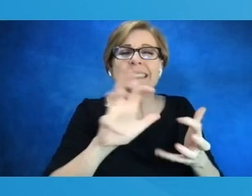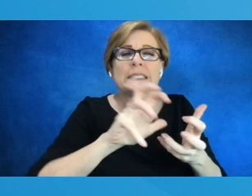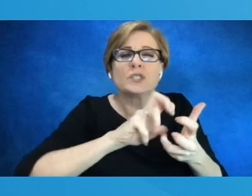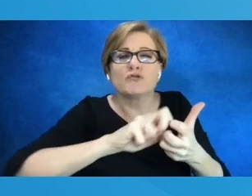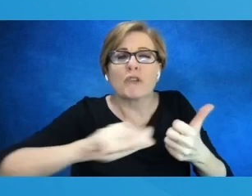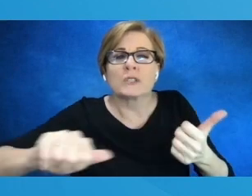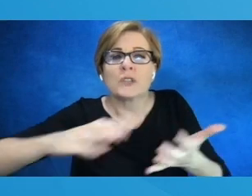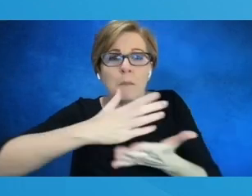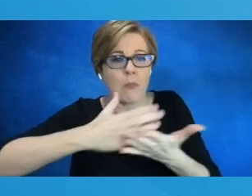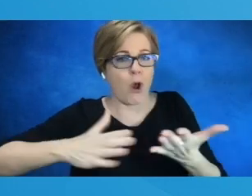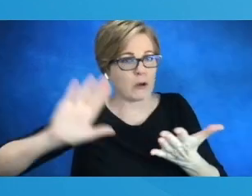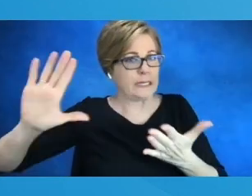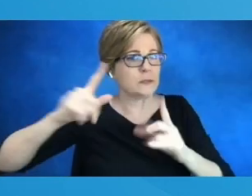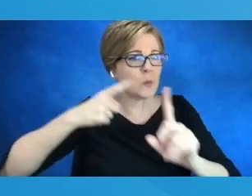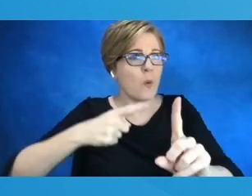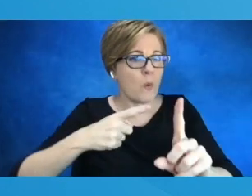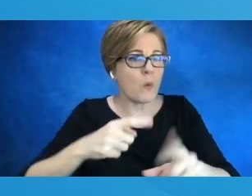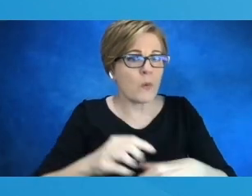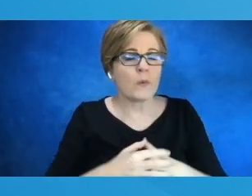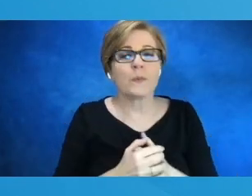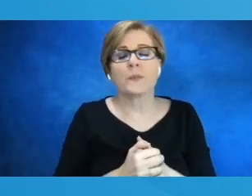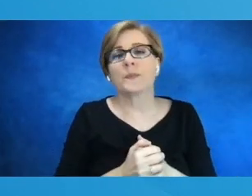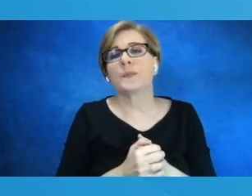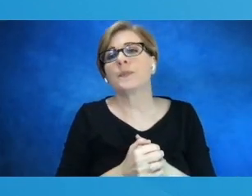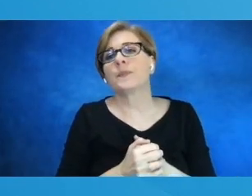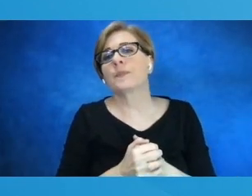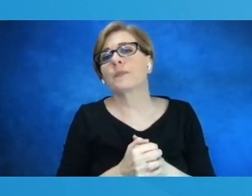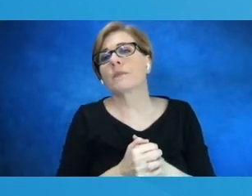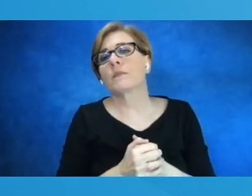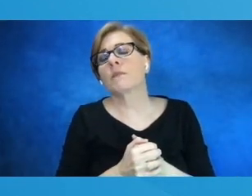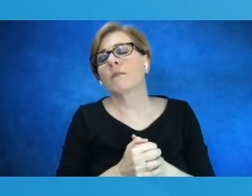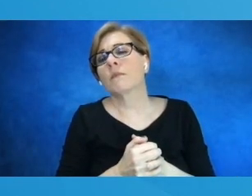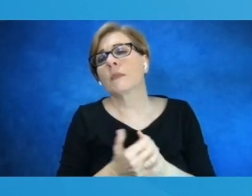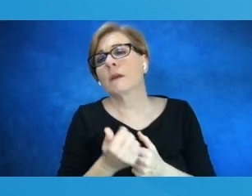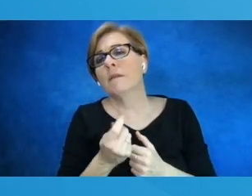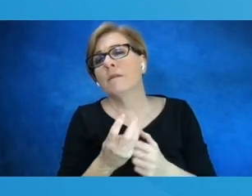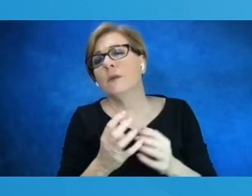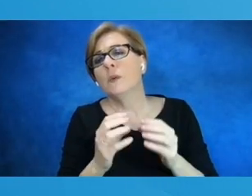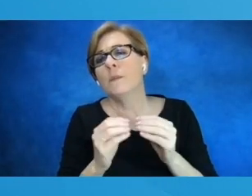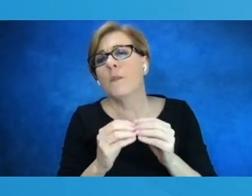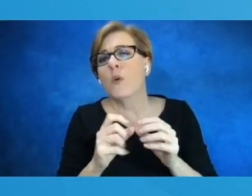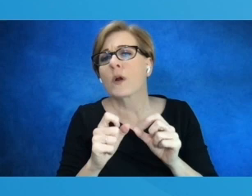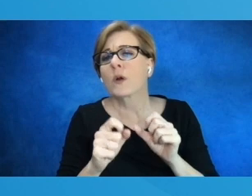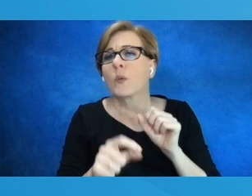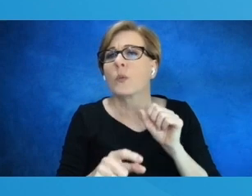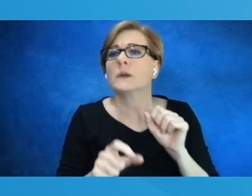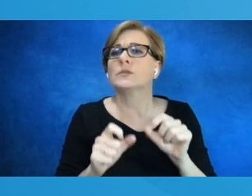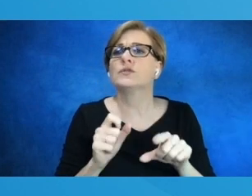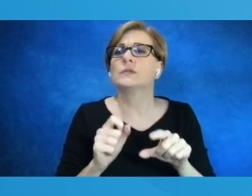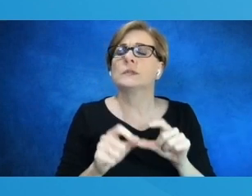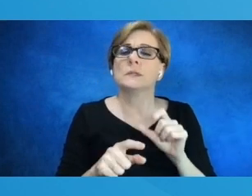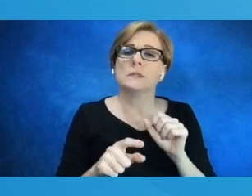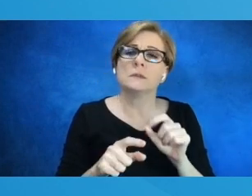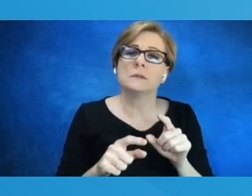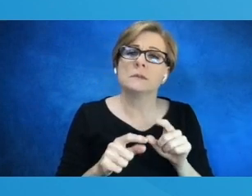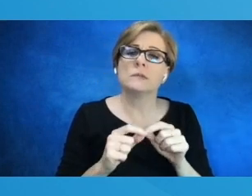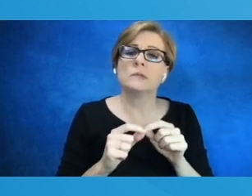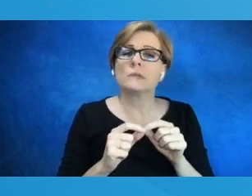There's a couple other questions in here.